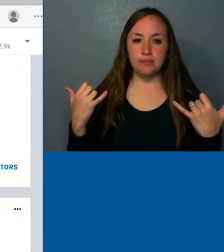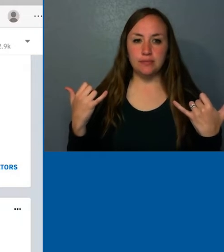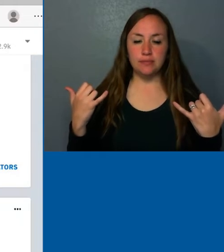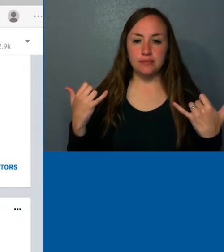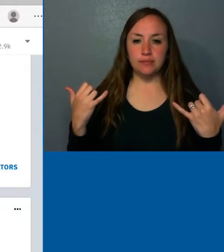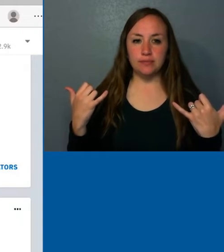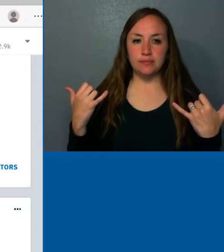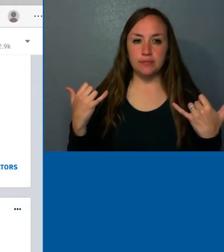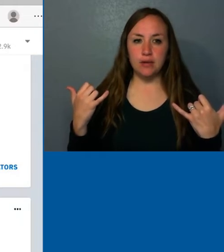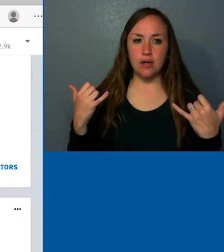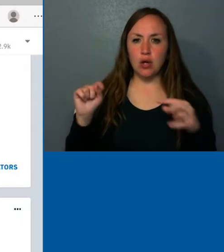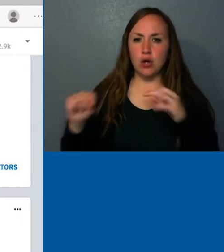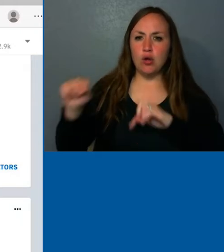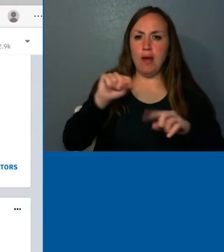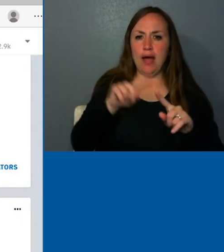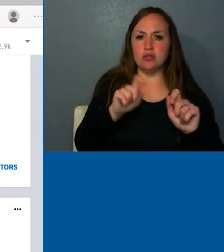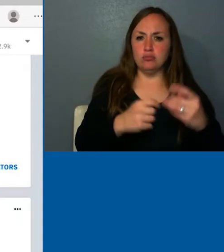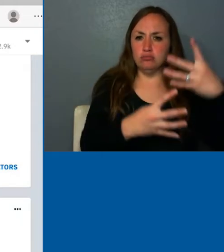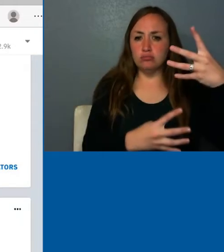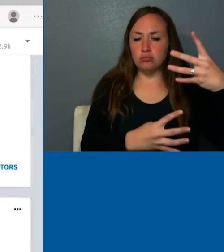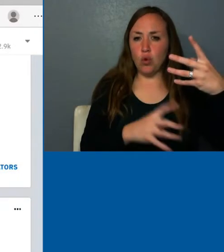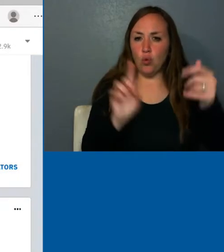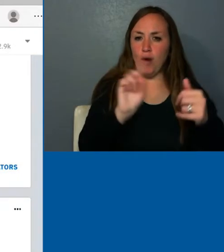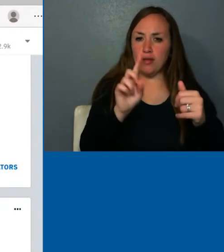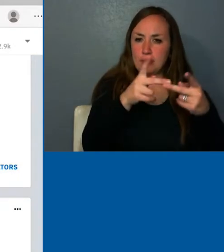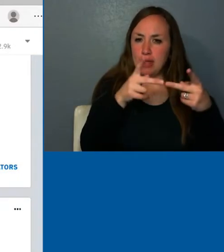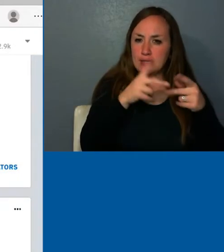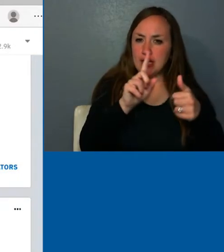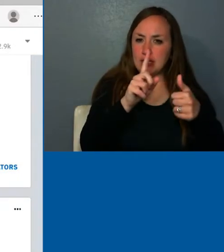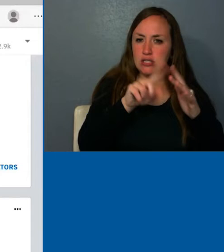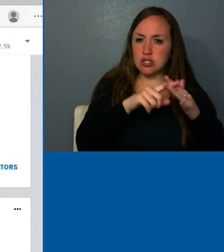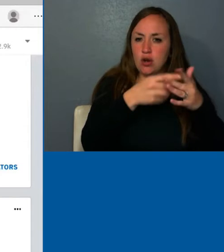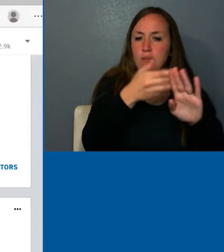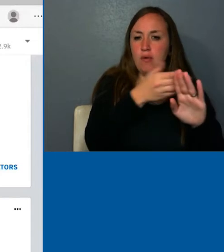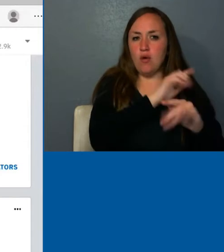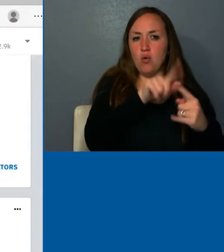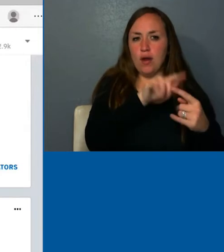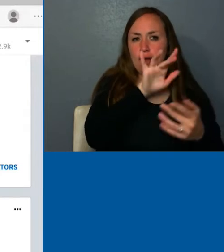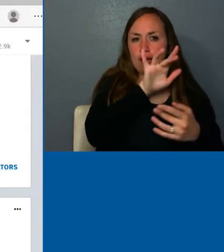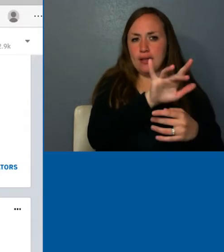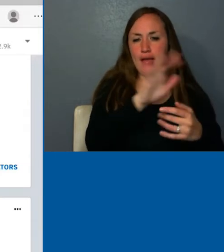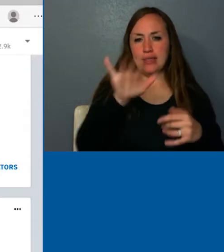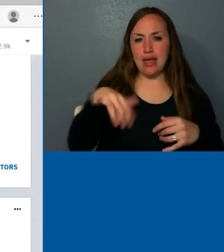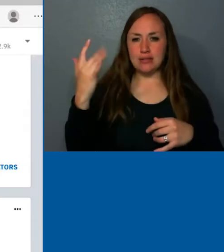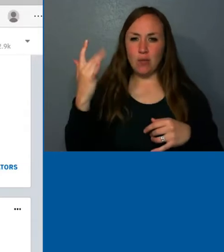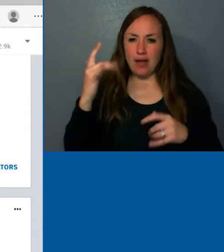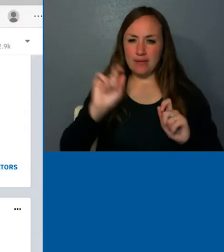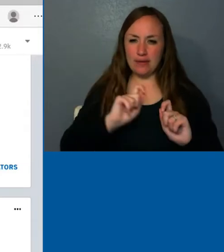[Sam] Will return exactly to where I was before when I clicked on this comments link, which is why I've set it up like this.